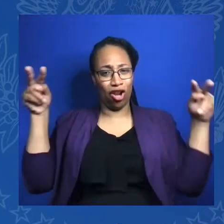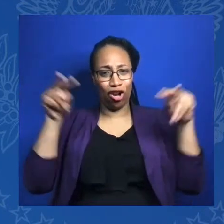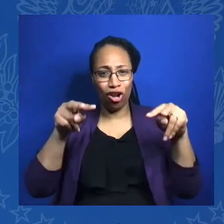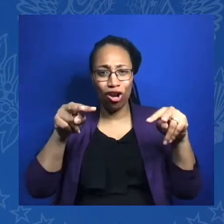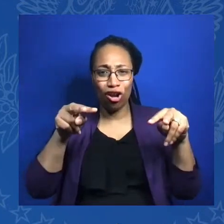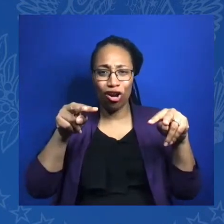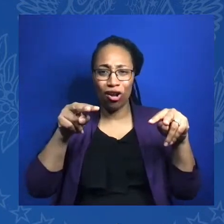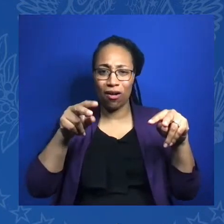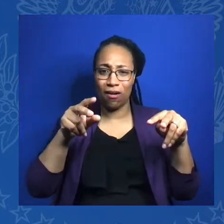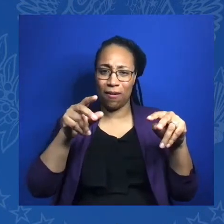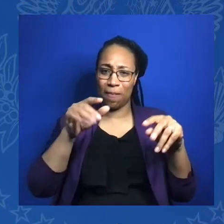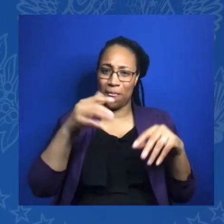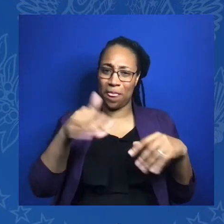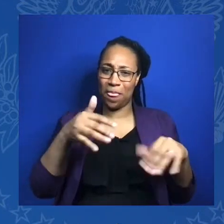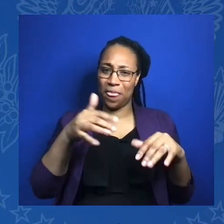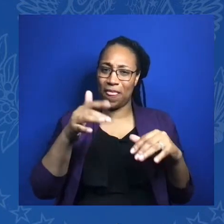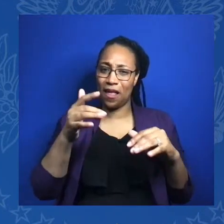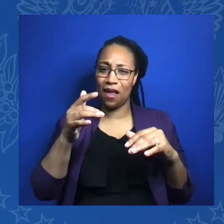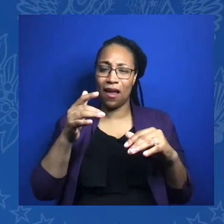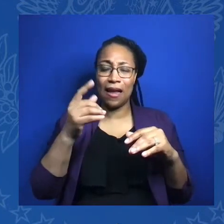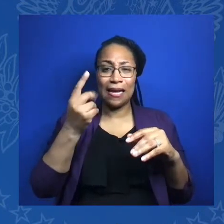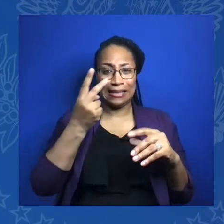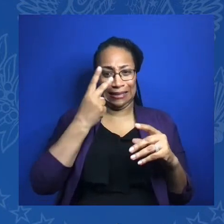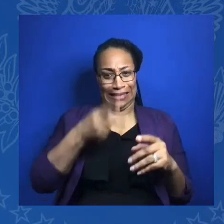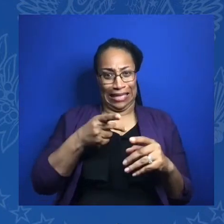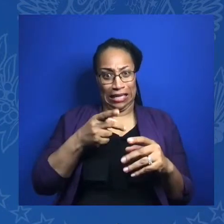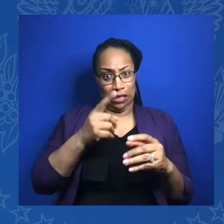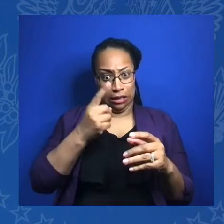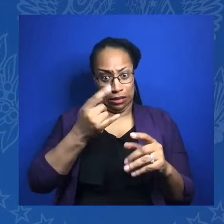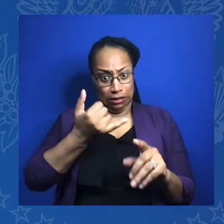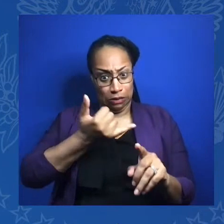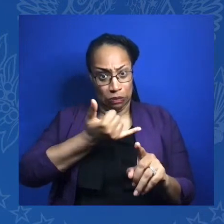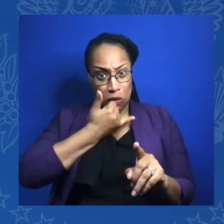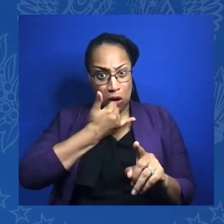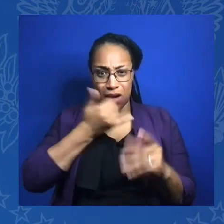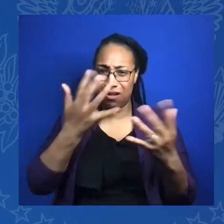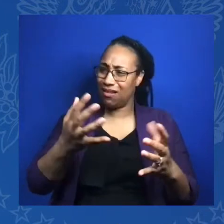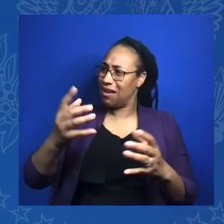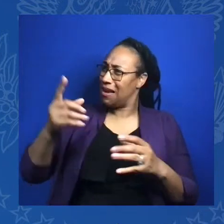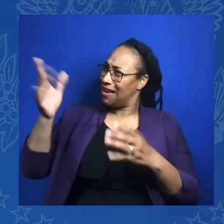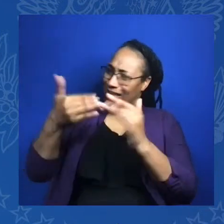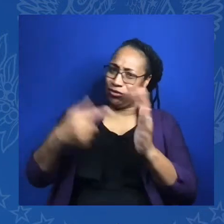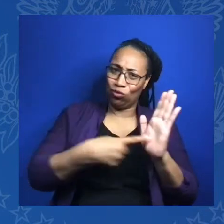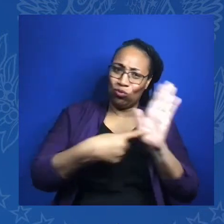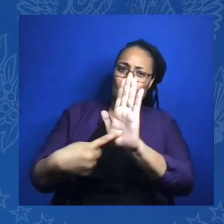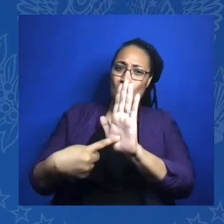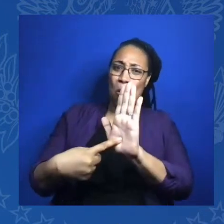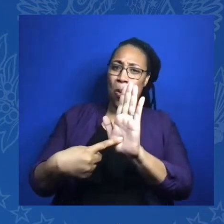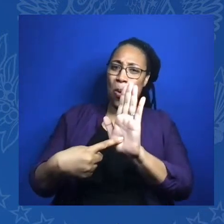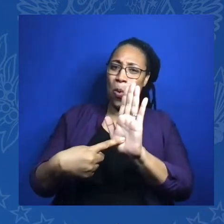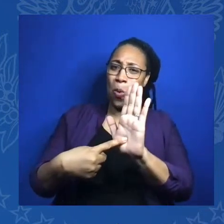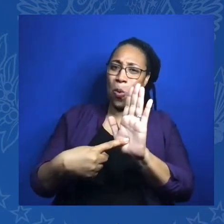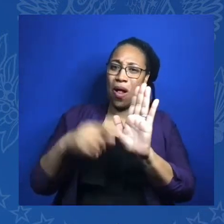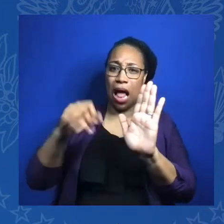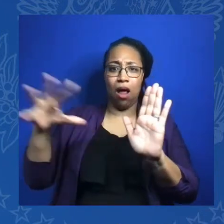is to turn the light of truth upon the wrongs." "Turn the light of truth upon the wrongs."